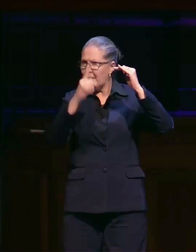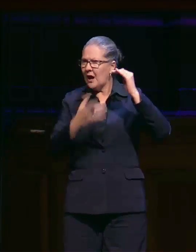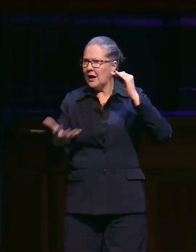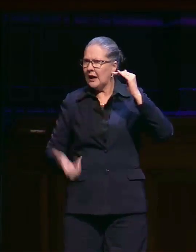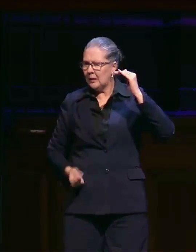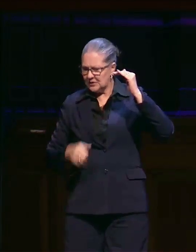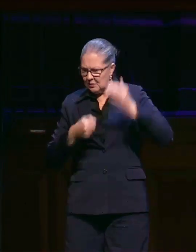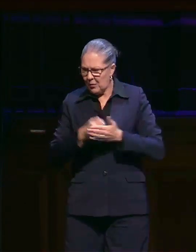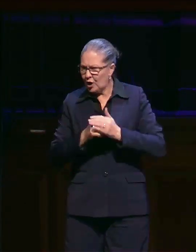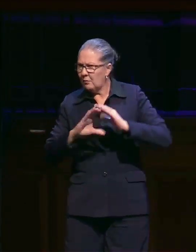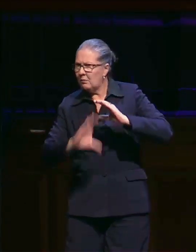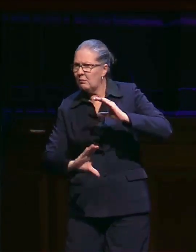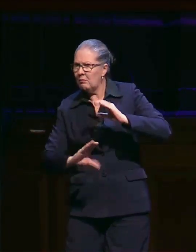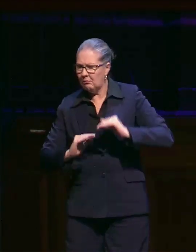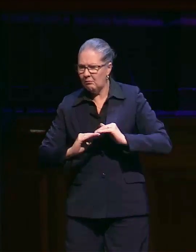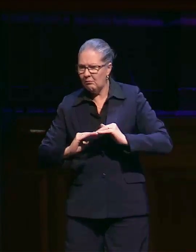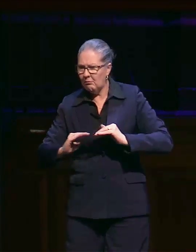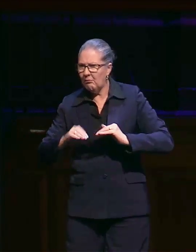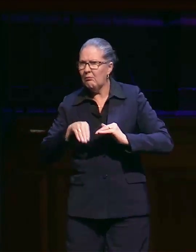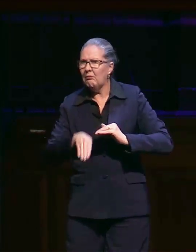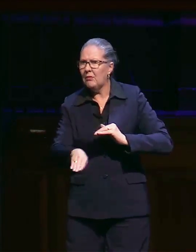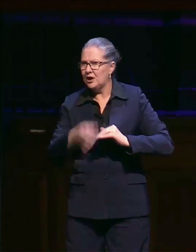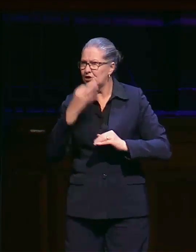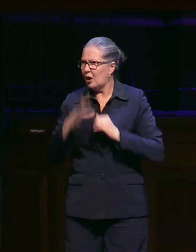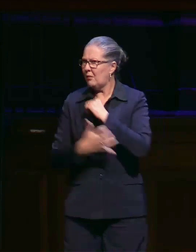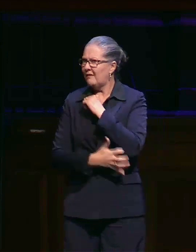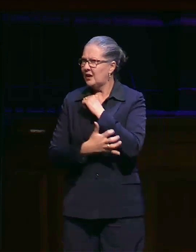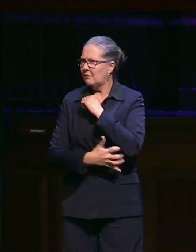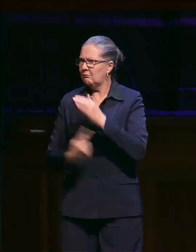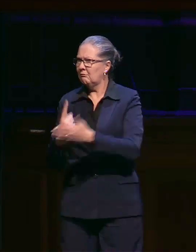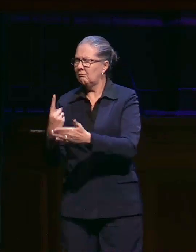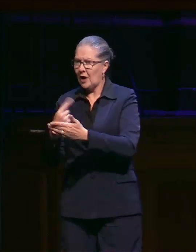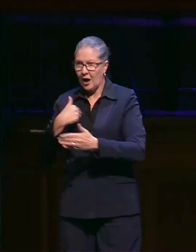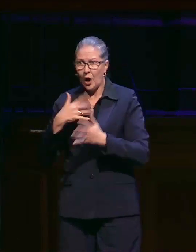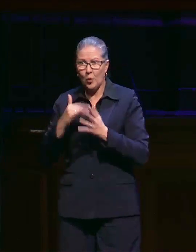poverty more than doubled now I was a child back then but I remember clearly